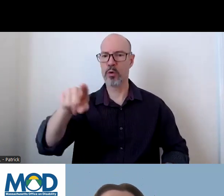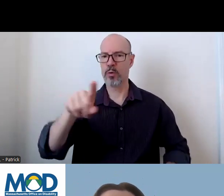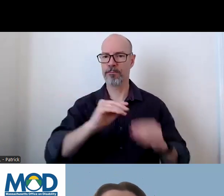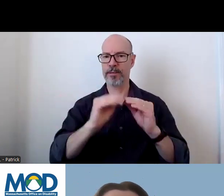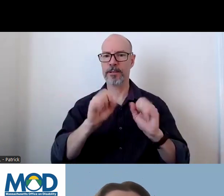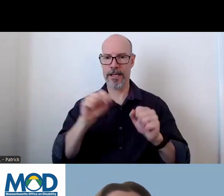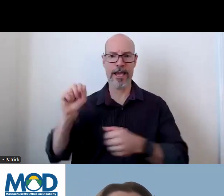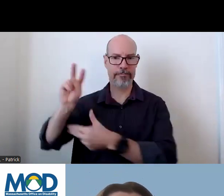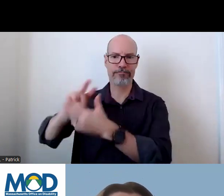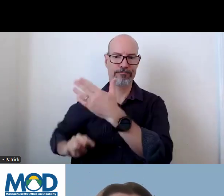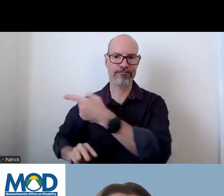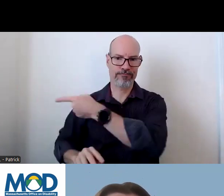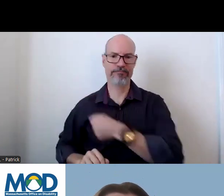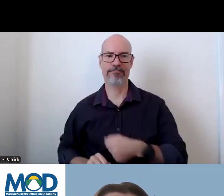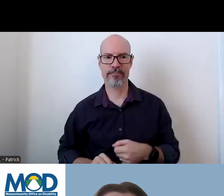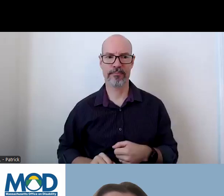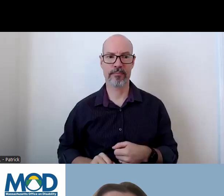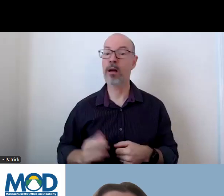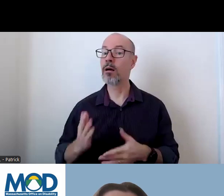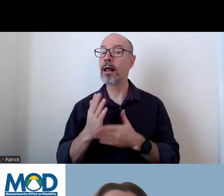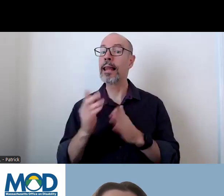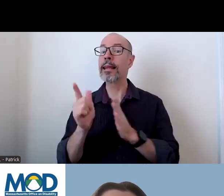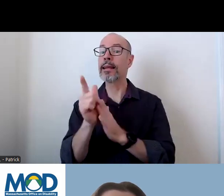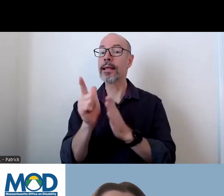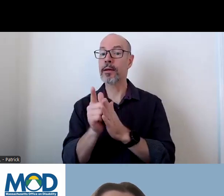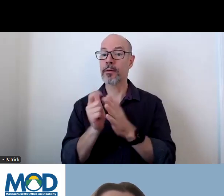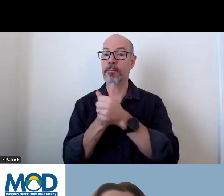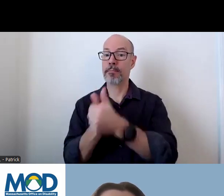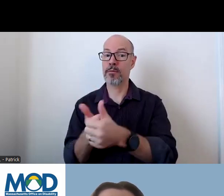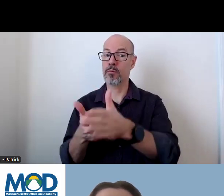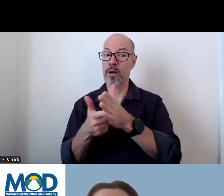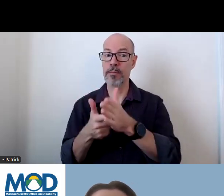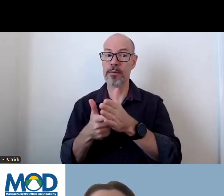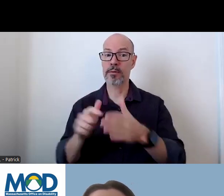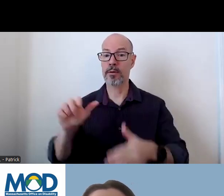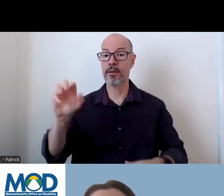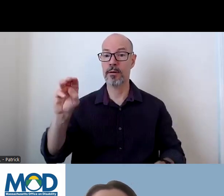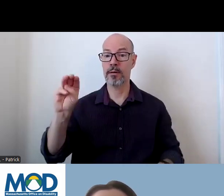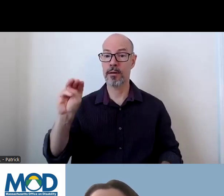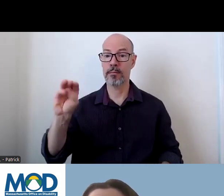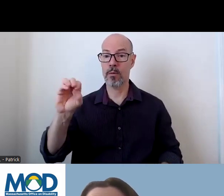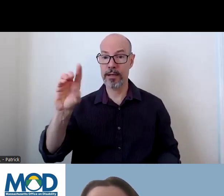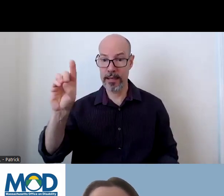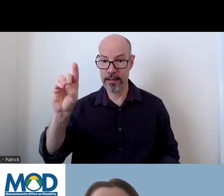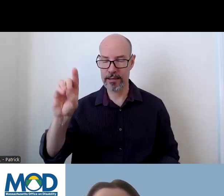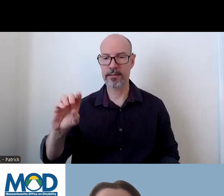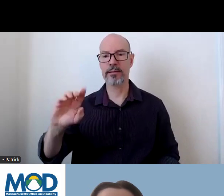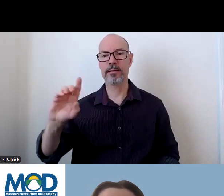Several resources around legal compliance from MOD and from the Department of Justice. So, we have a recorded